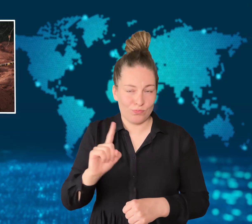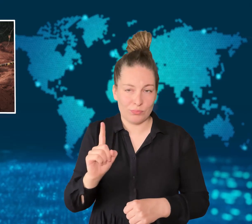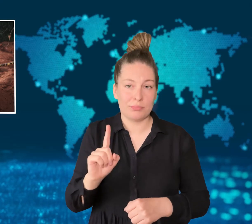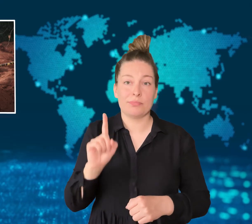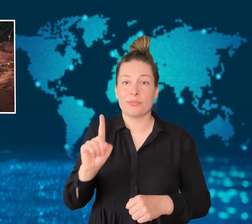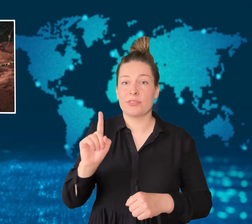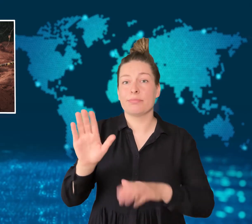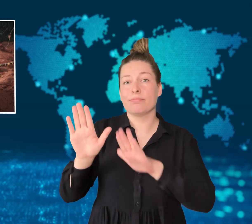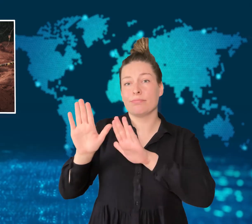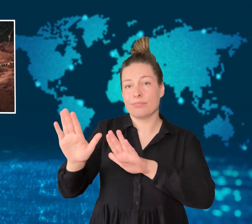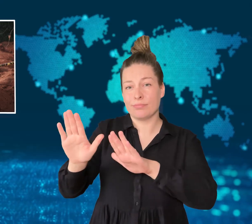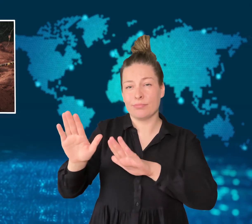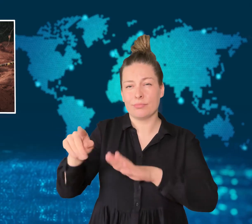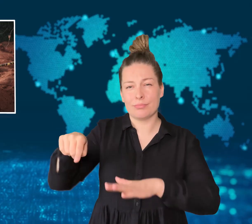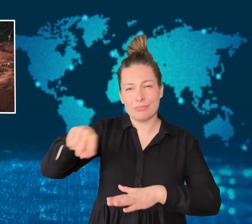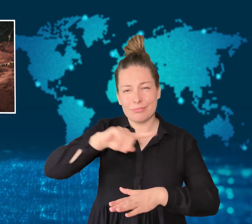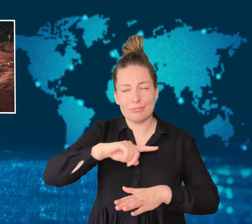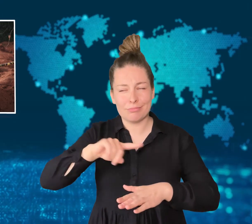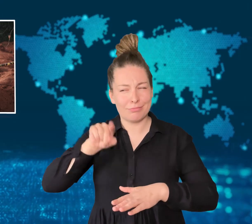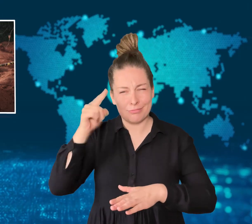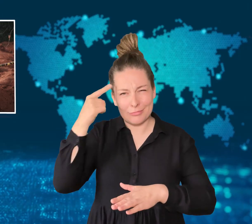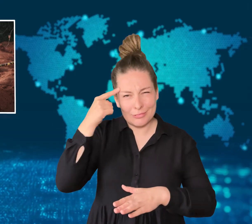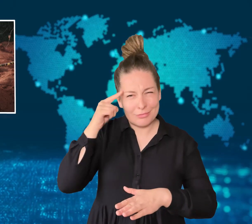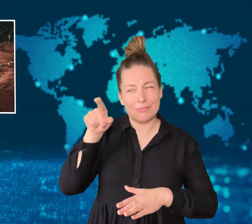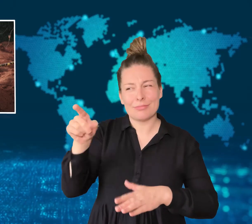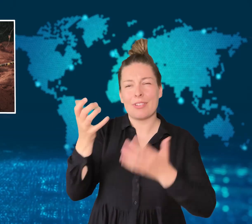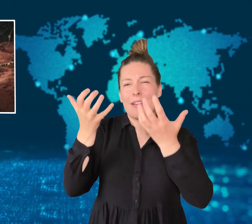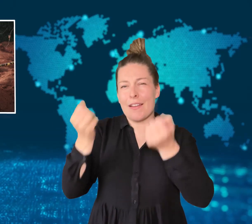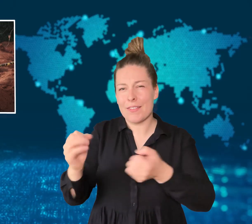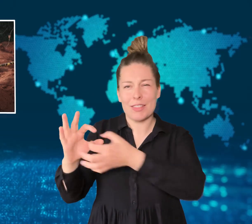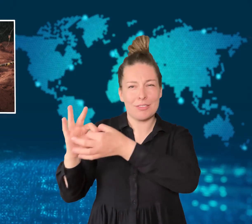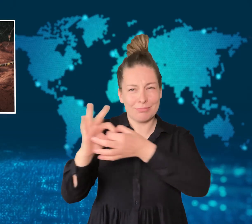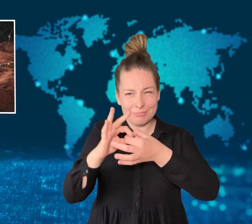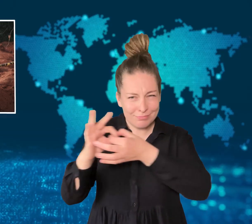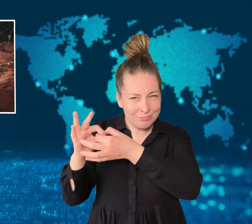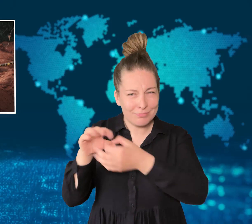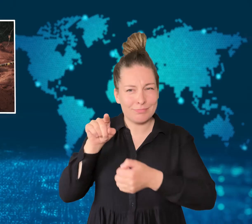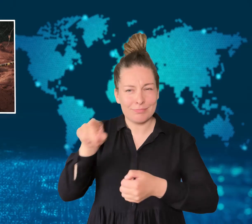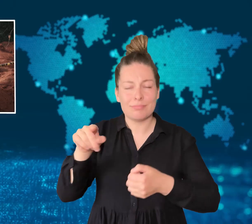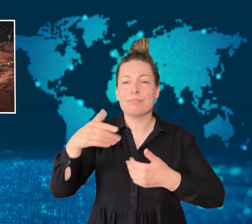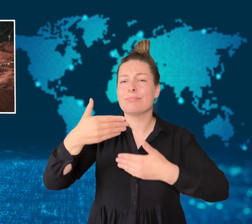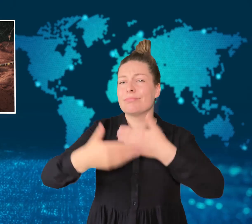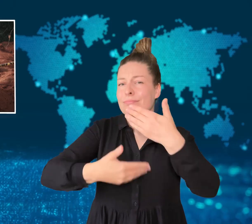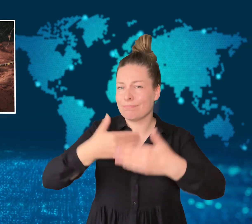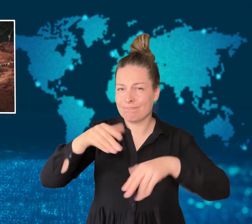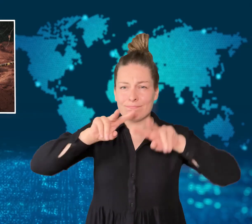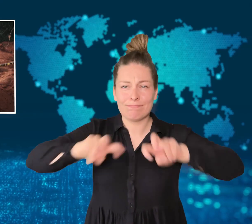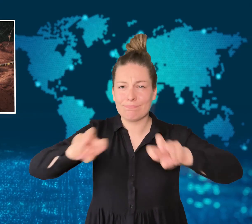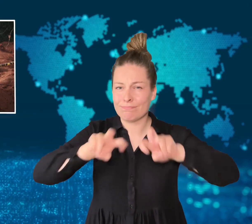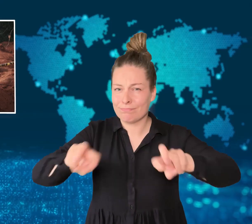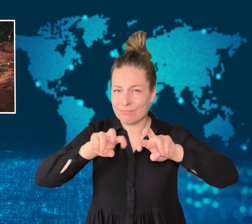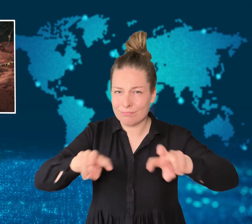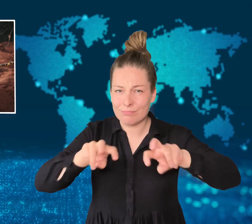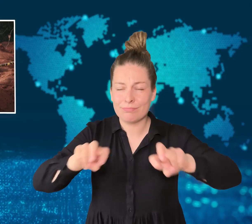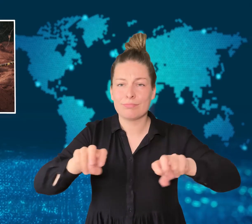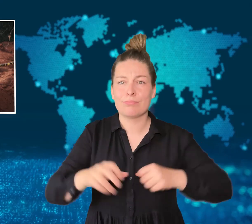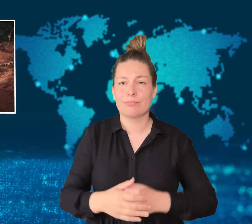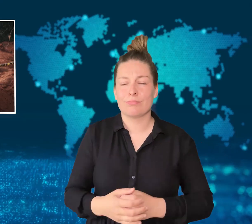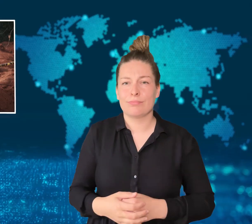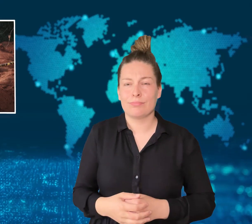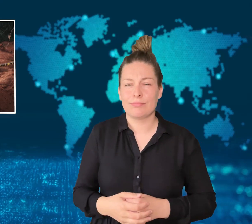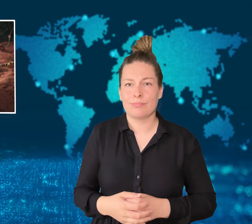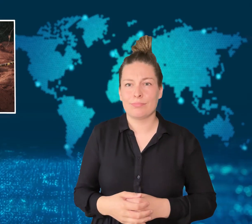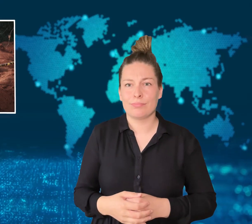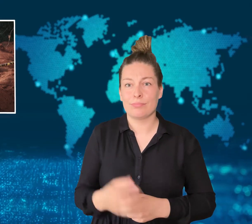He has denied those accusations, but has not yet entered a plea.